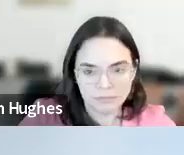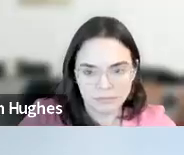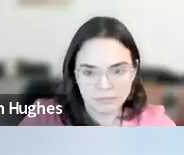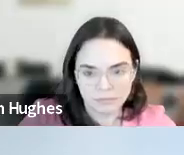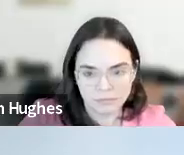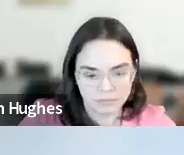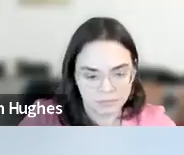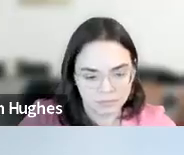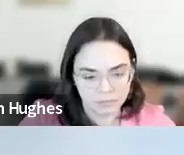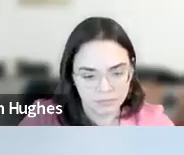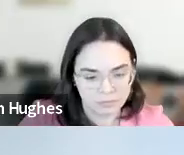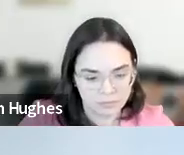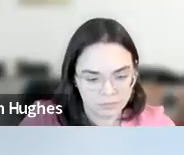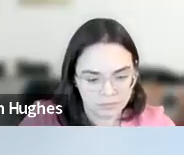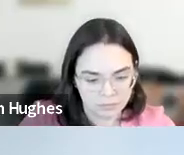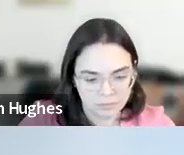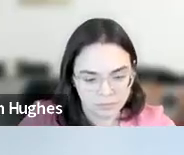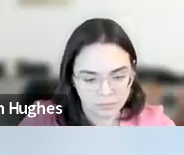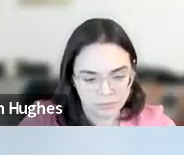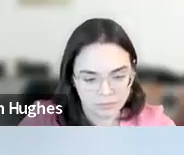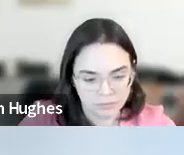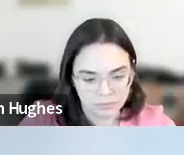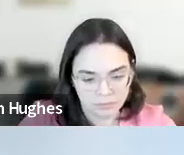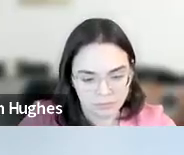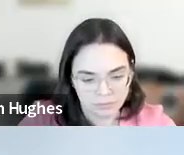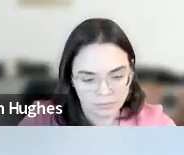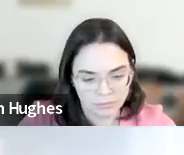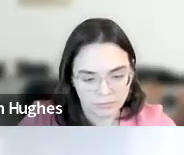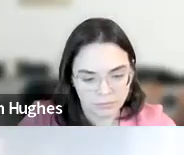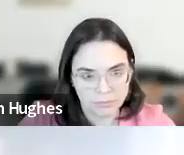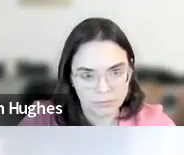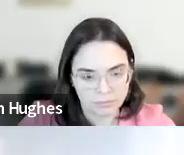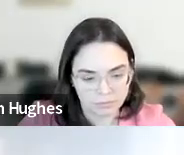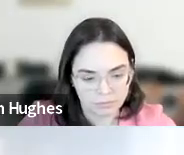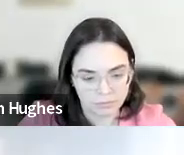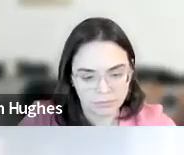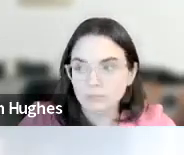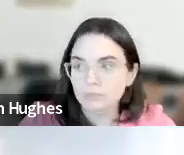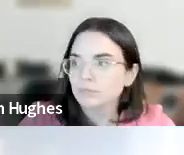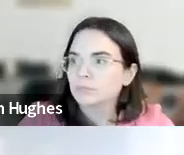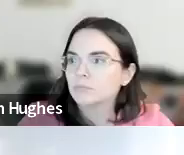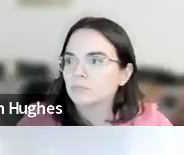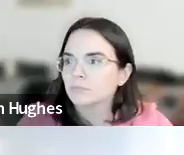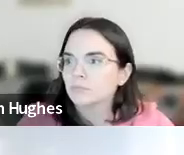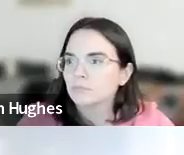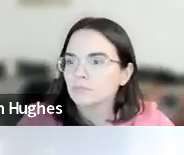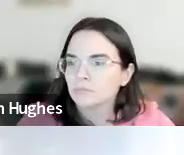different ways and could interpret things differently and stressed things differently. And